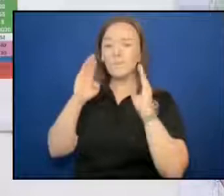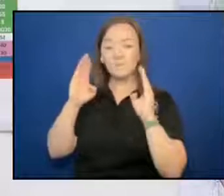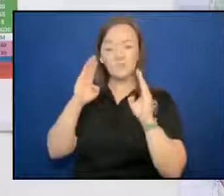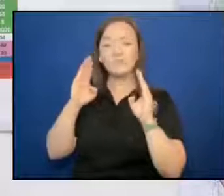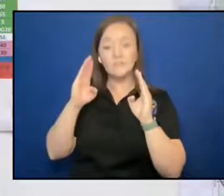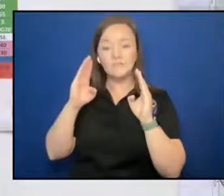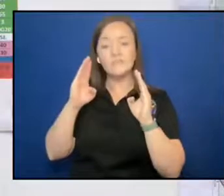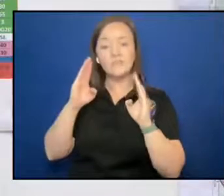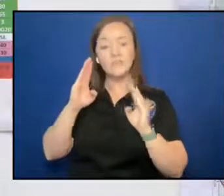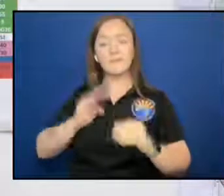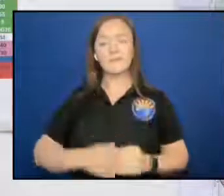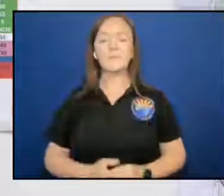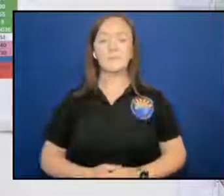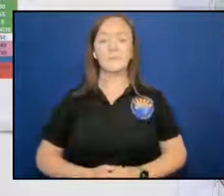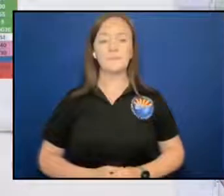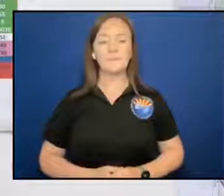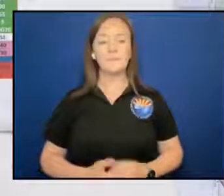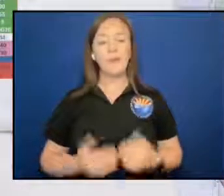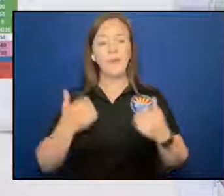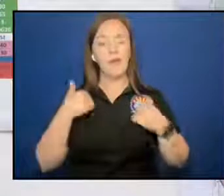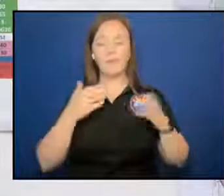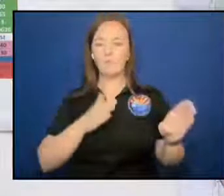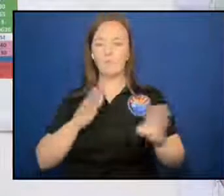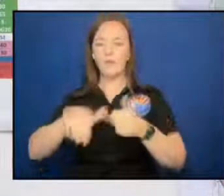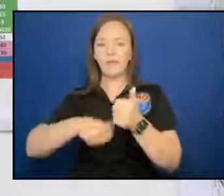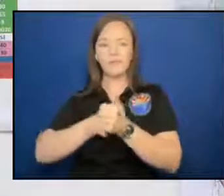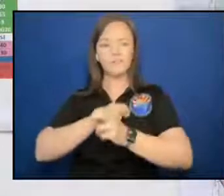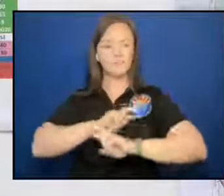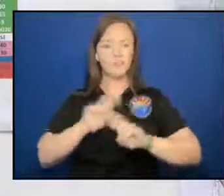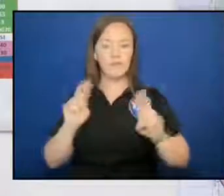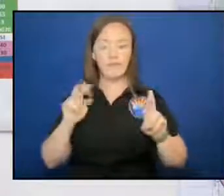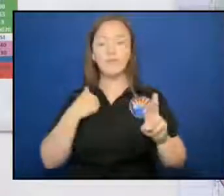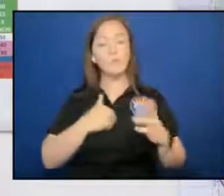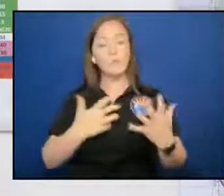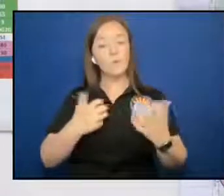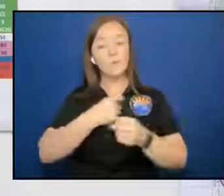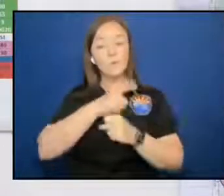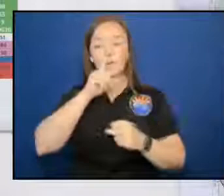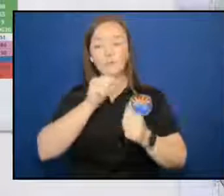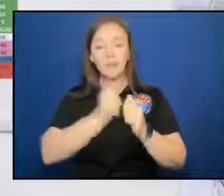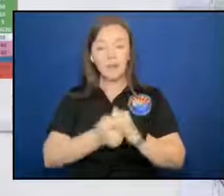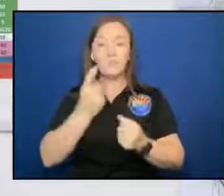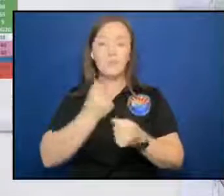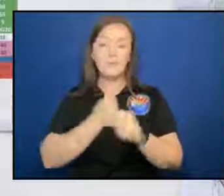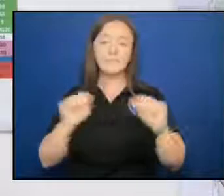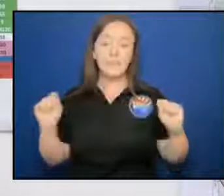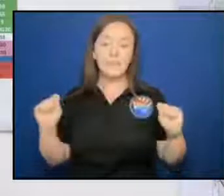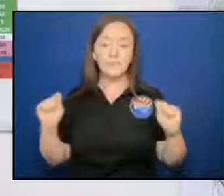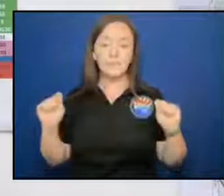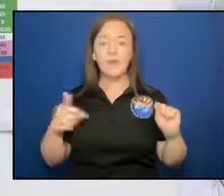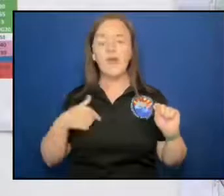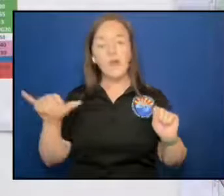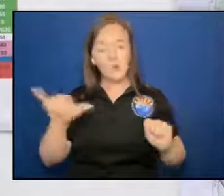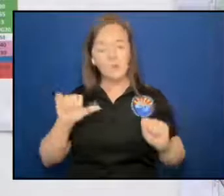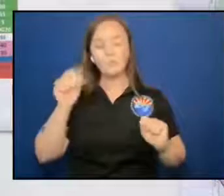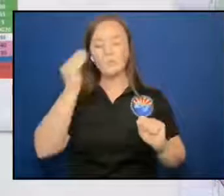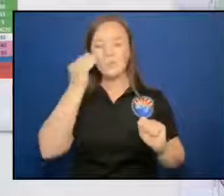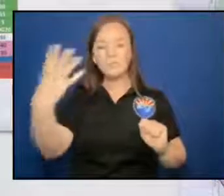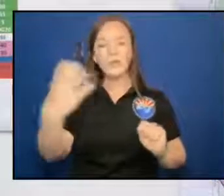OF DAYS WE HAVE HAD SOME RAIN AND MORE RECENTLY, WE'VE HAD SIGNIFICANT RAIN